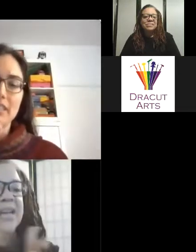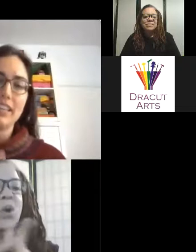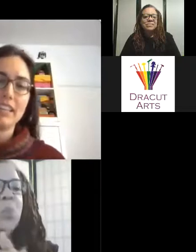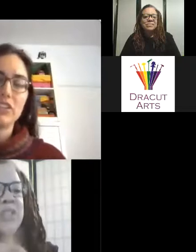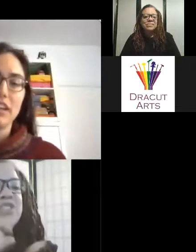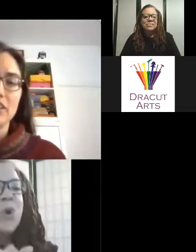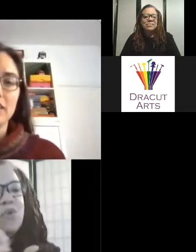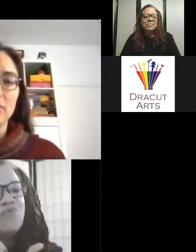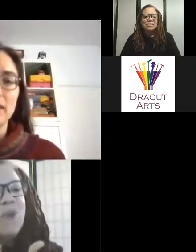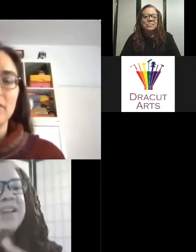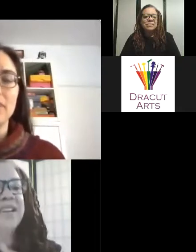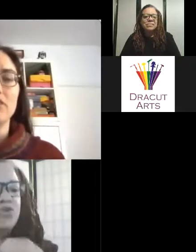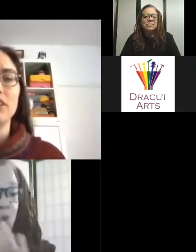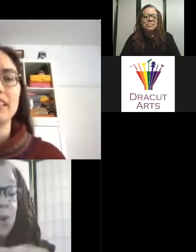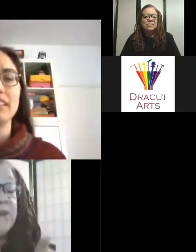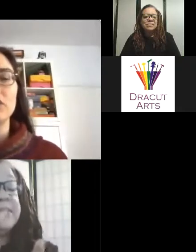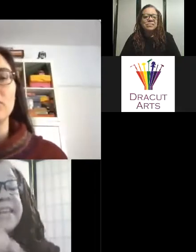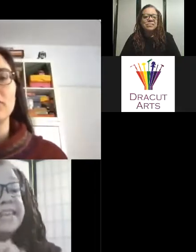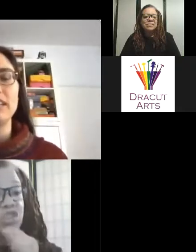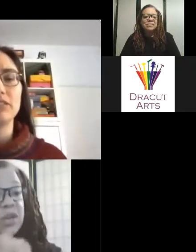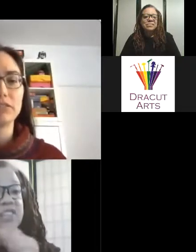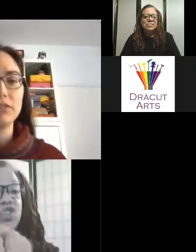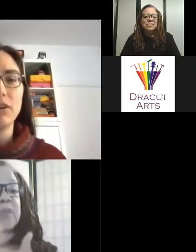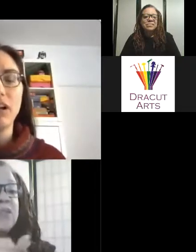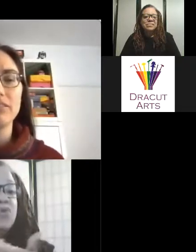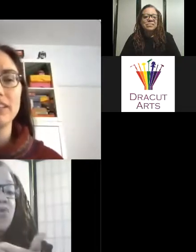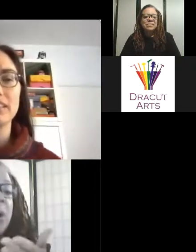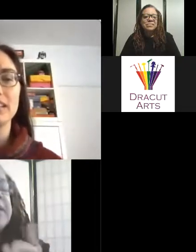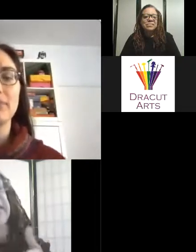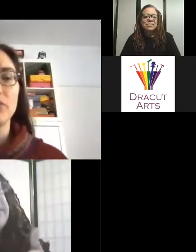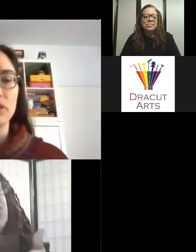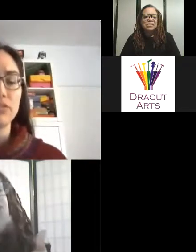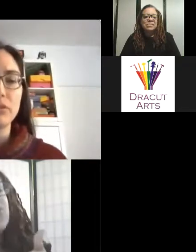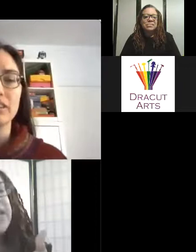like it changes a little bit with the drawing. Did you read through all of it before you drew it,